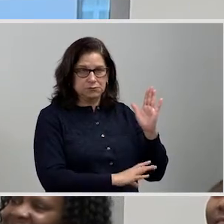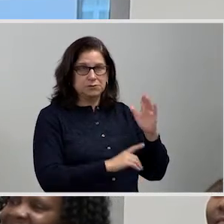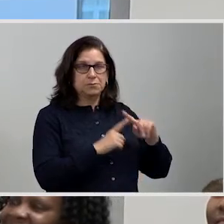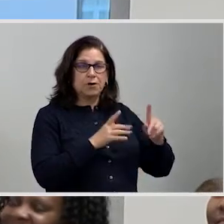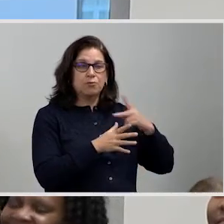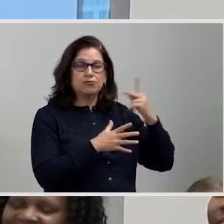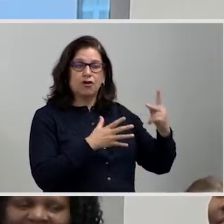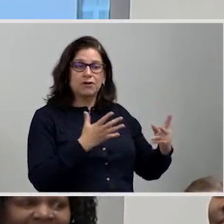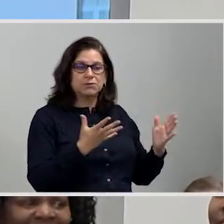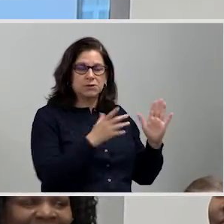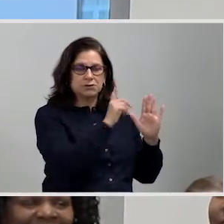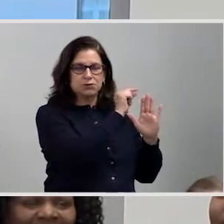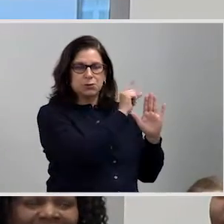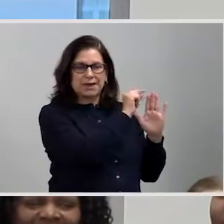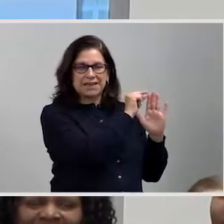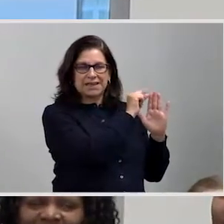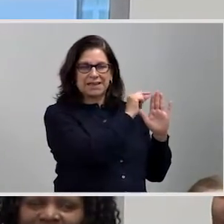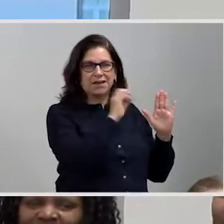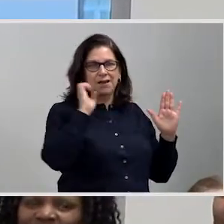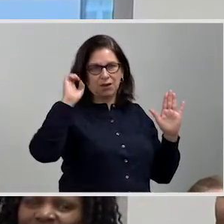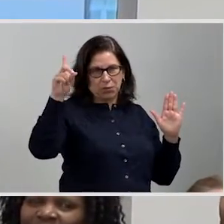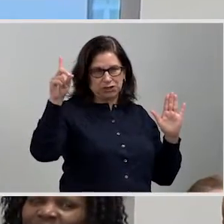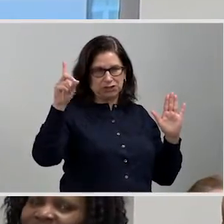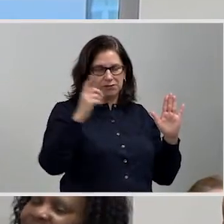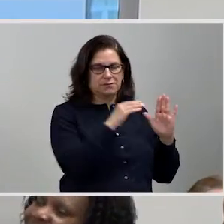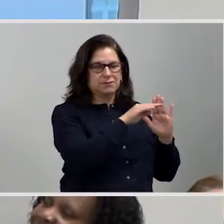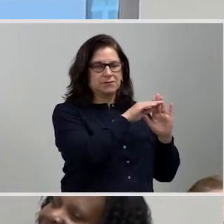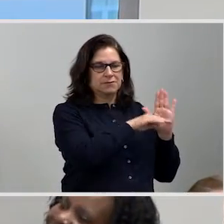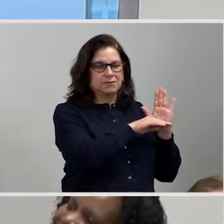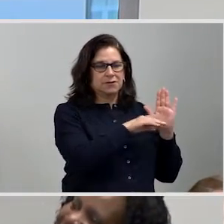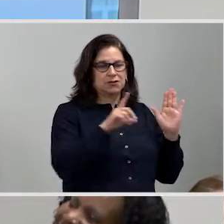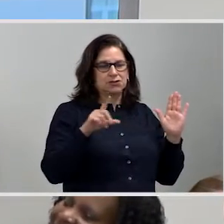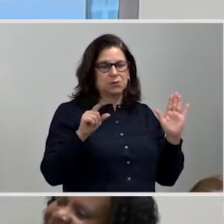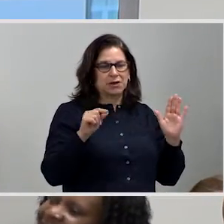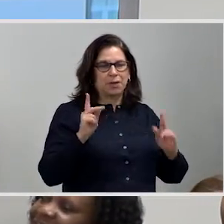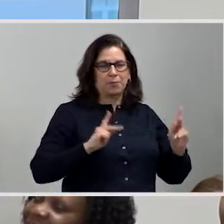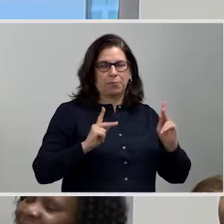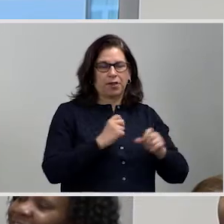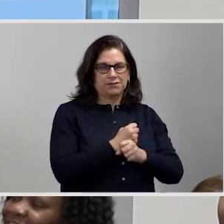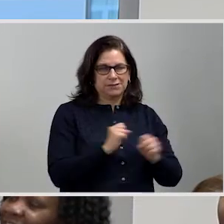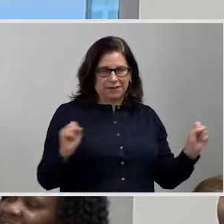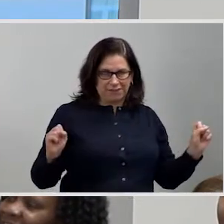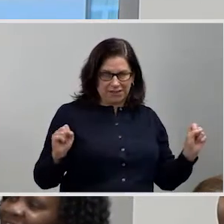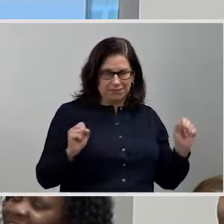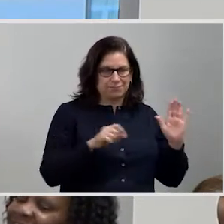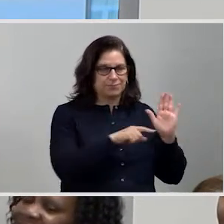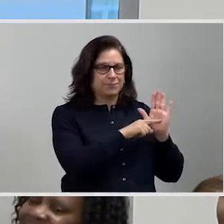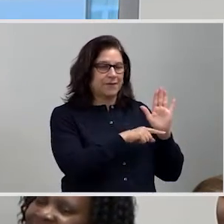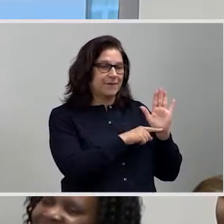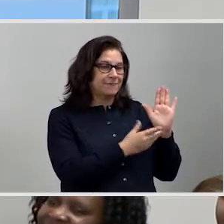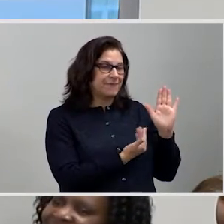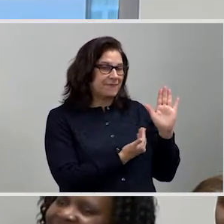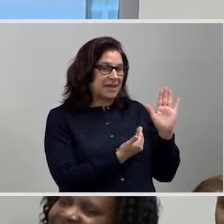MAYOR AND THE COUNCIL HAVE TO DO ON OUR BEHALF. AND WE APPRECIATE IT.